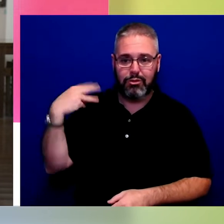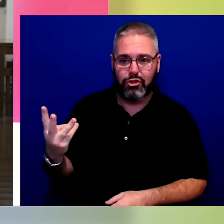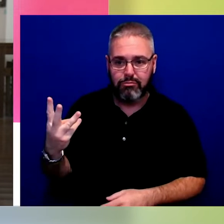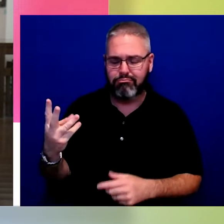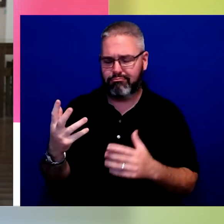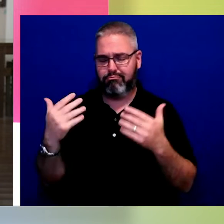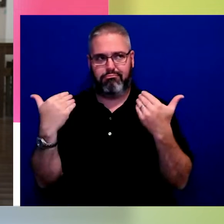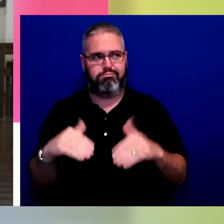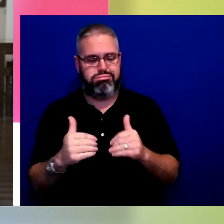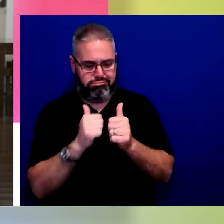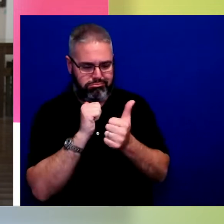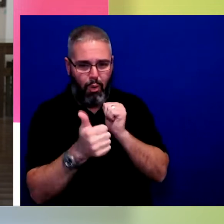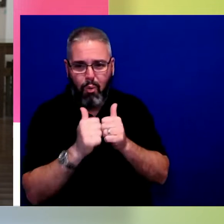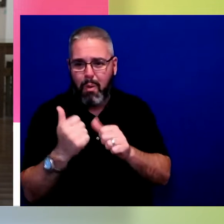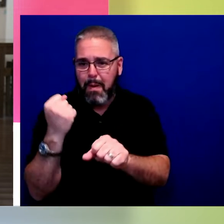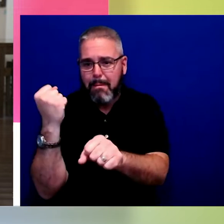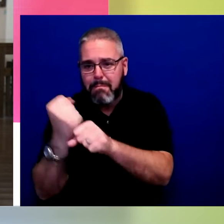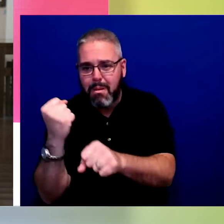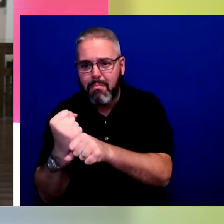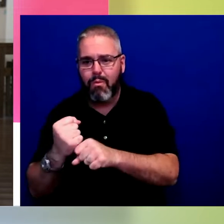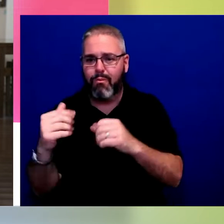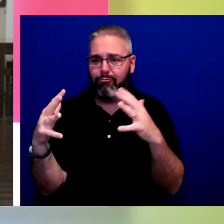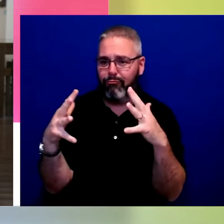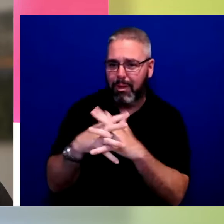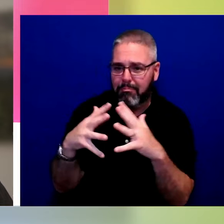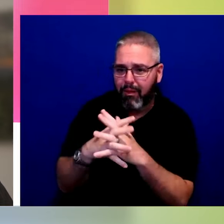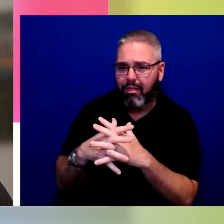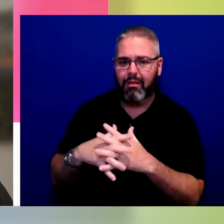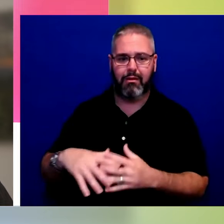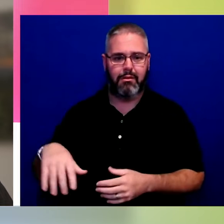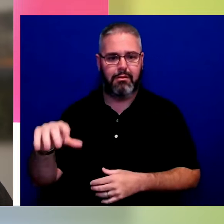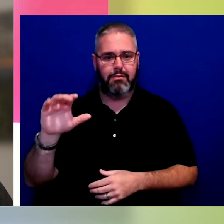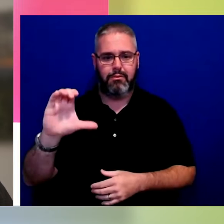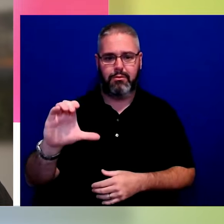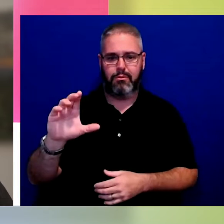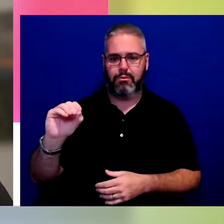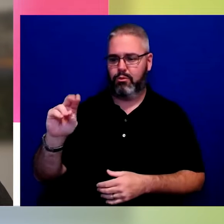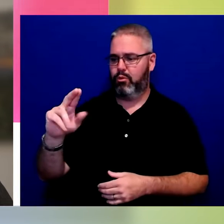baseball, football, the Kooks and Wazoo.